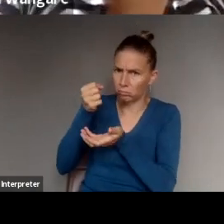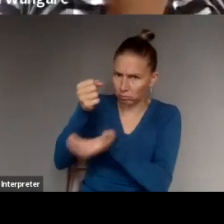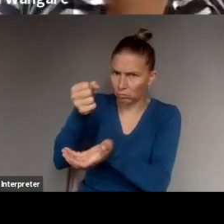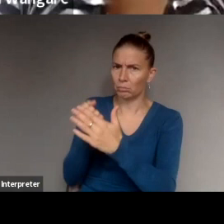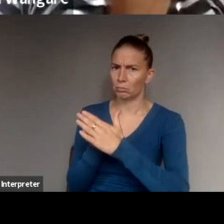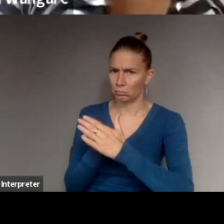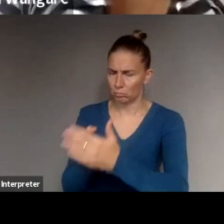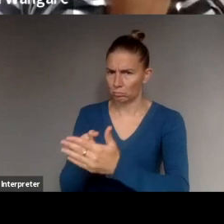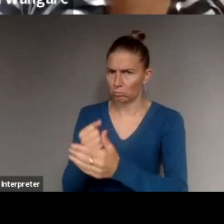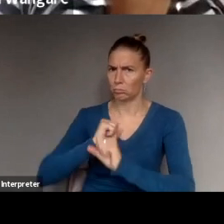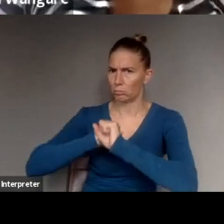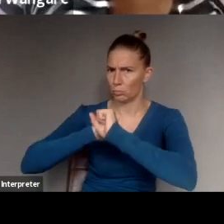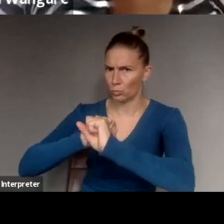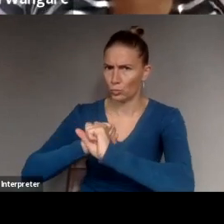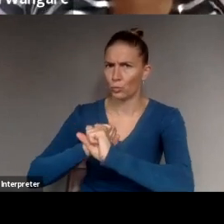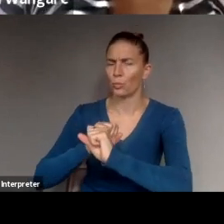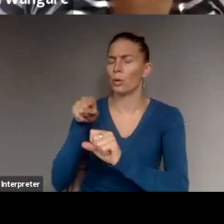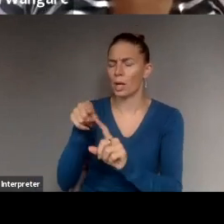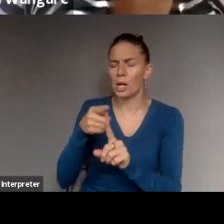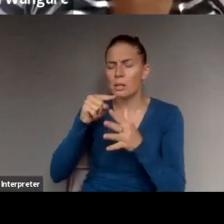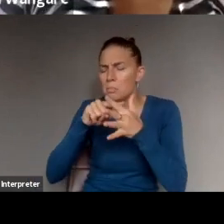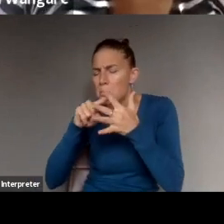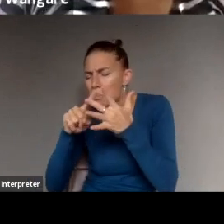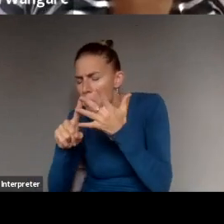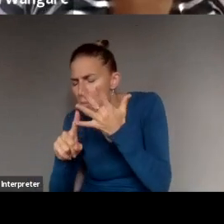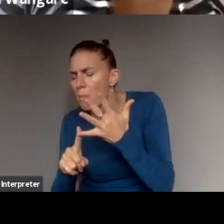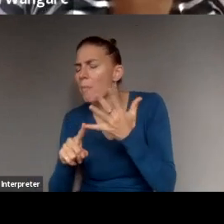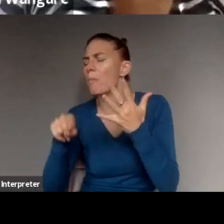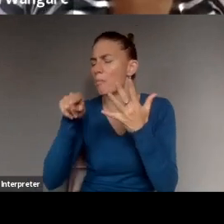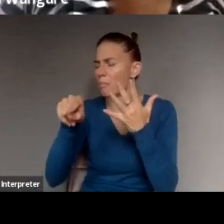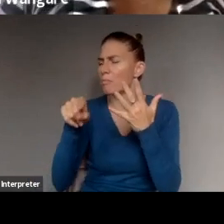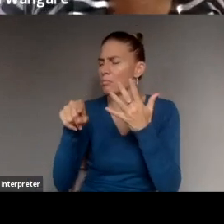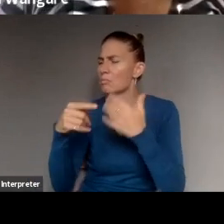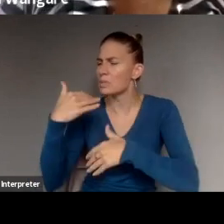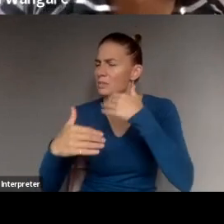But most of them are, you know, poverty targeted, they're household targeted,